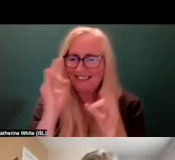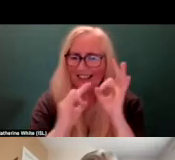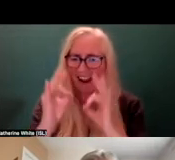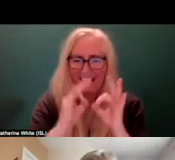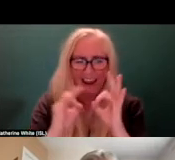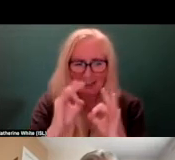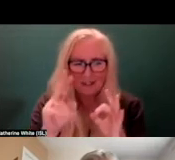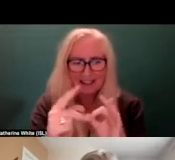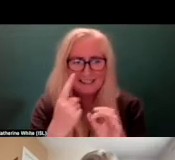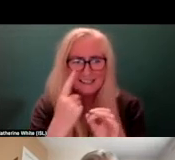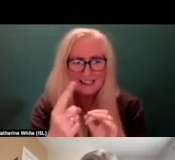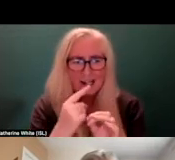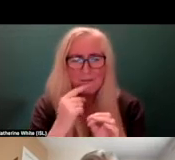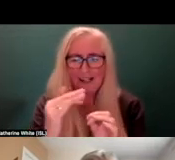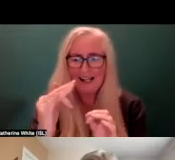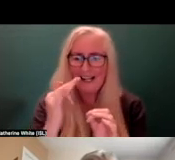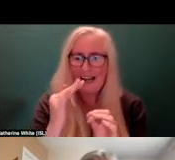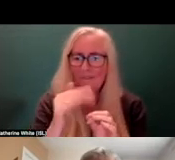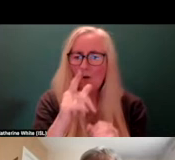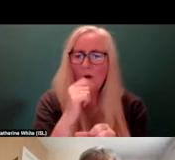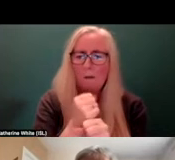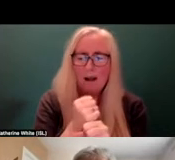But, I suppose, the thing that really there is that issue around mediating